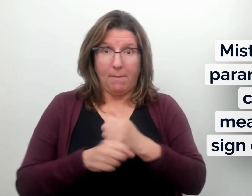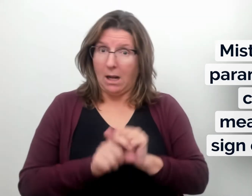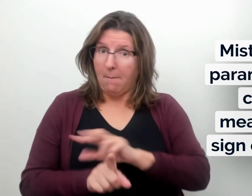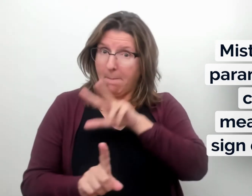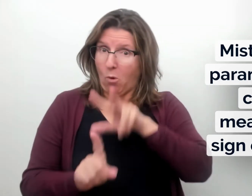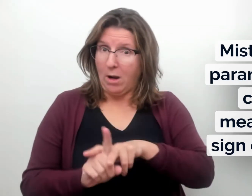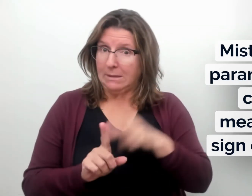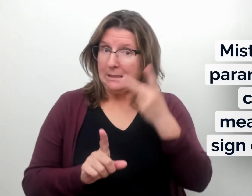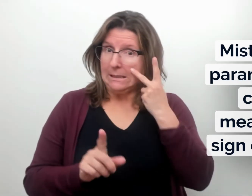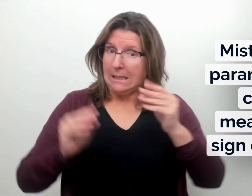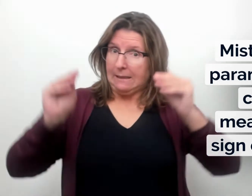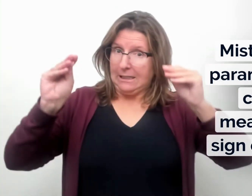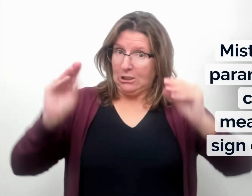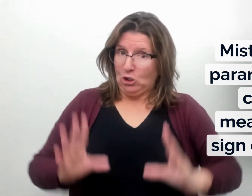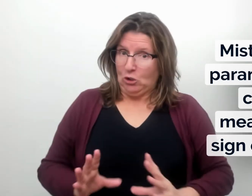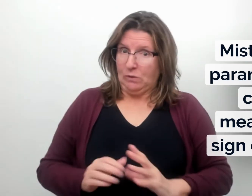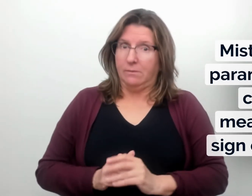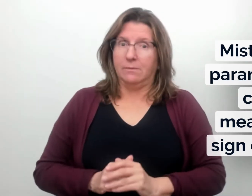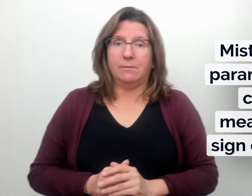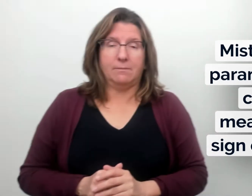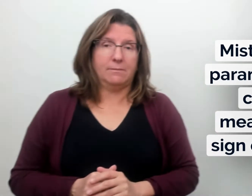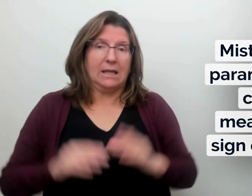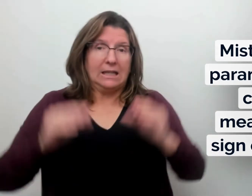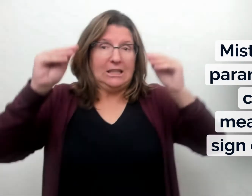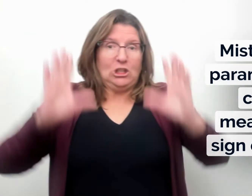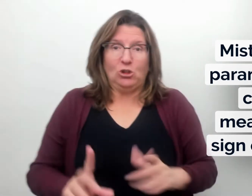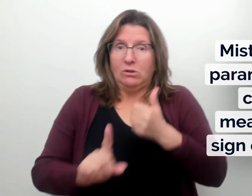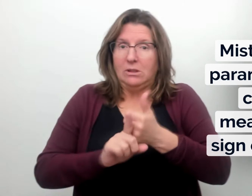So I made an appointment with the teacher.